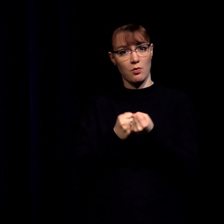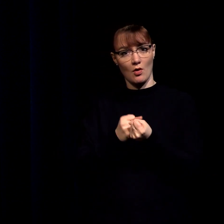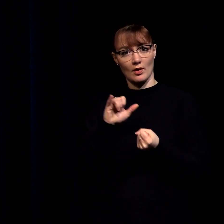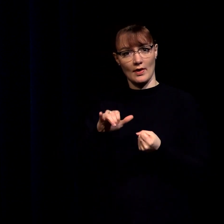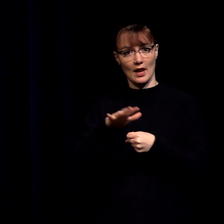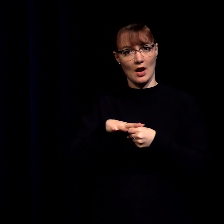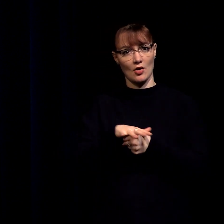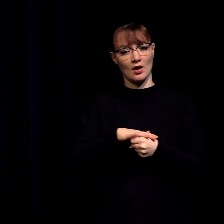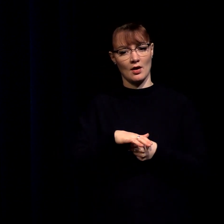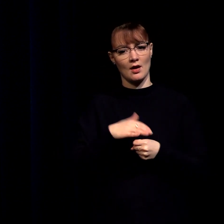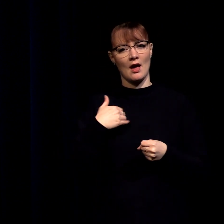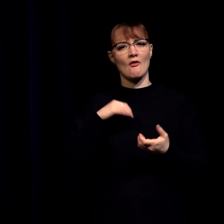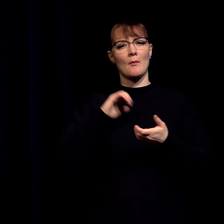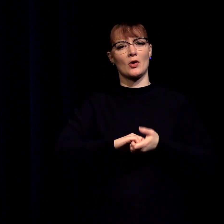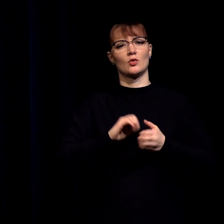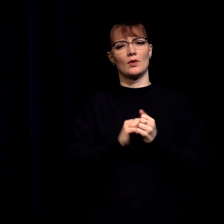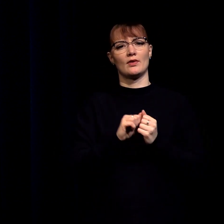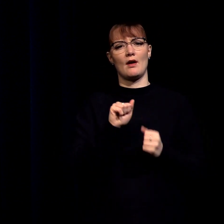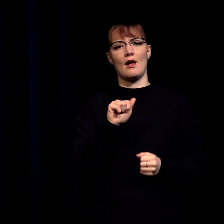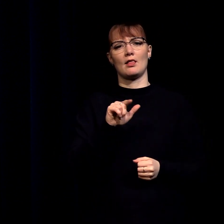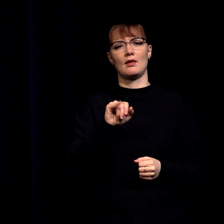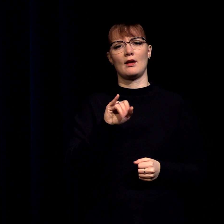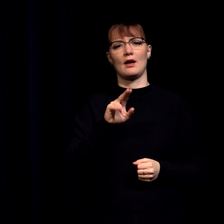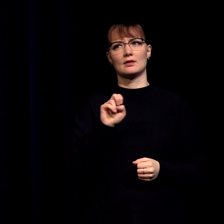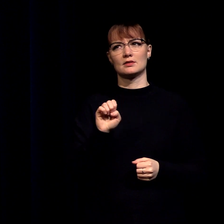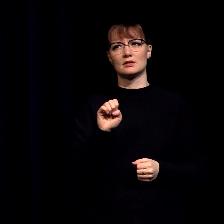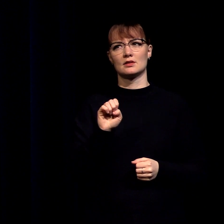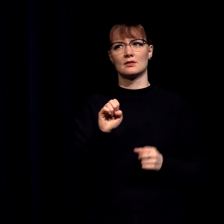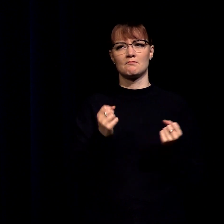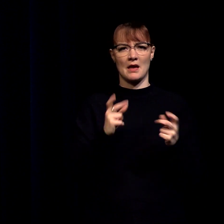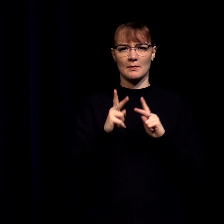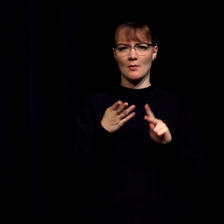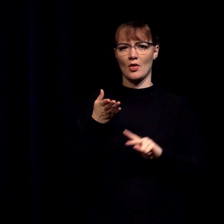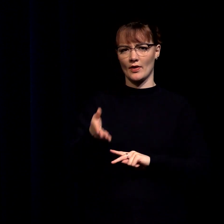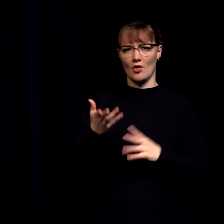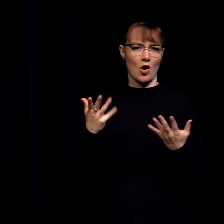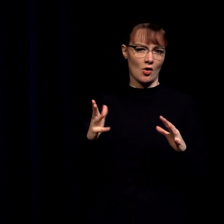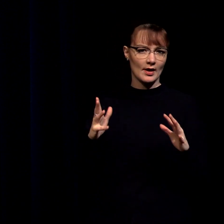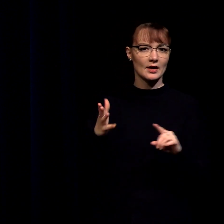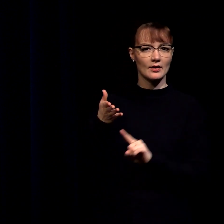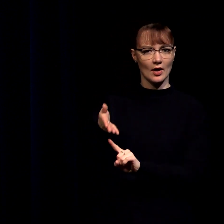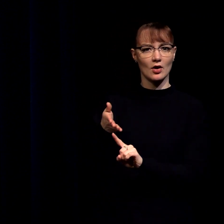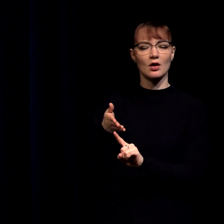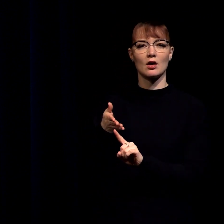our movement, the Alliance we have boots on the ground there we have people that are already there beginning to just care for